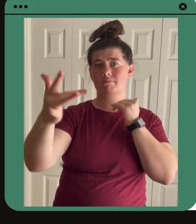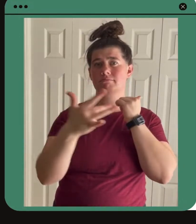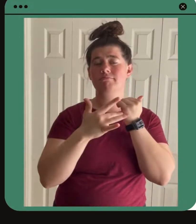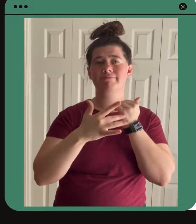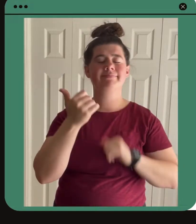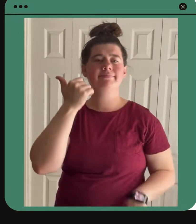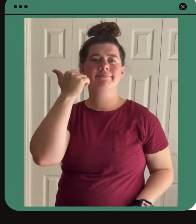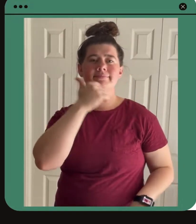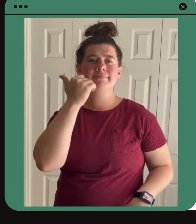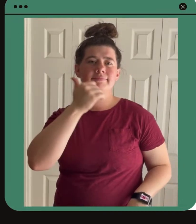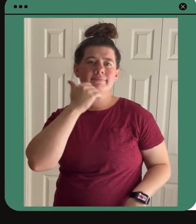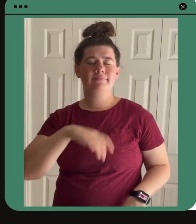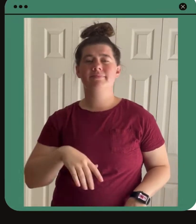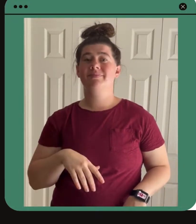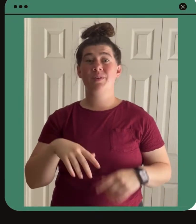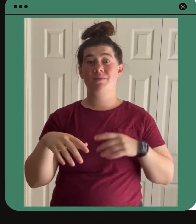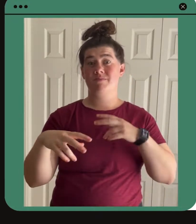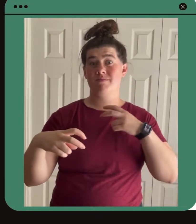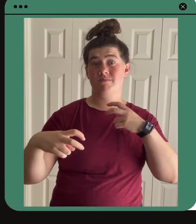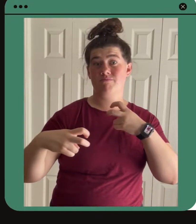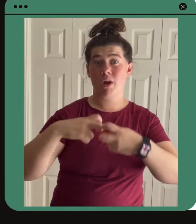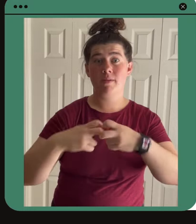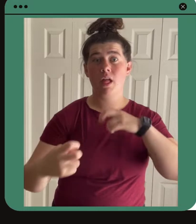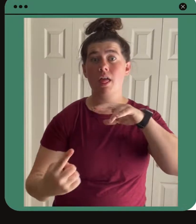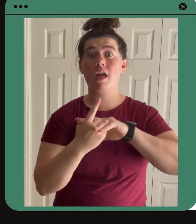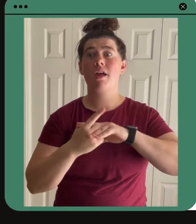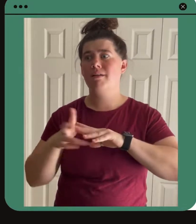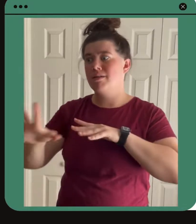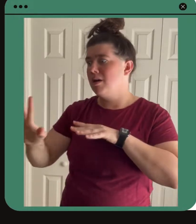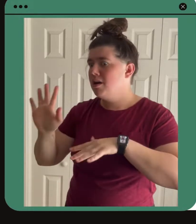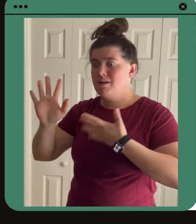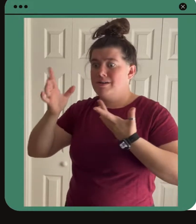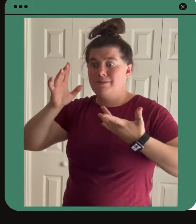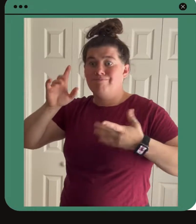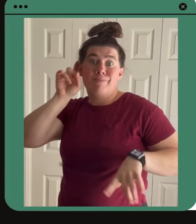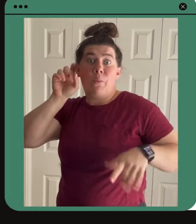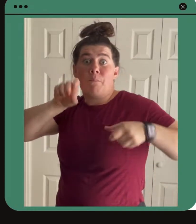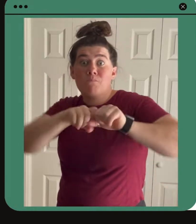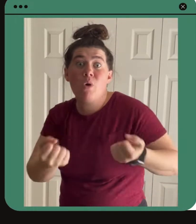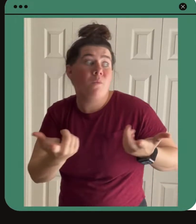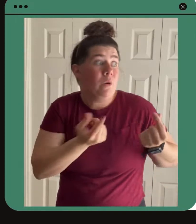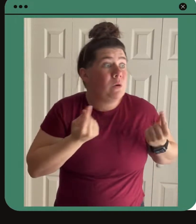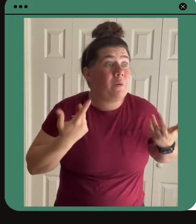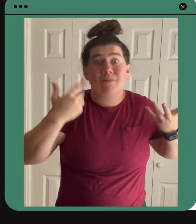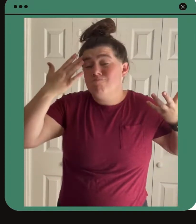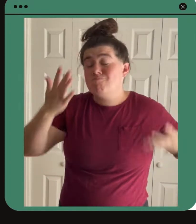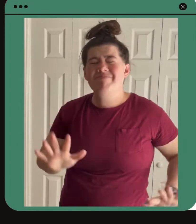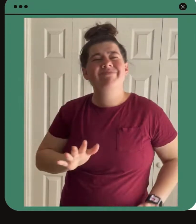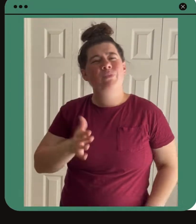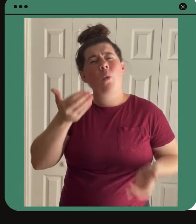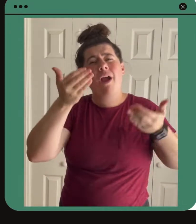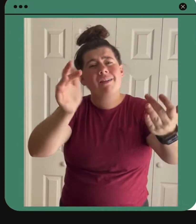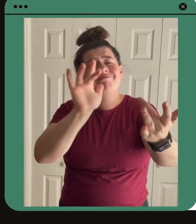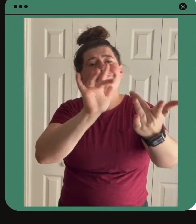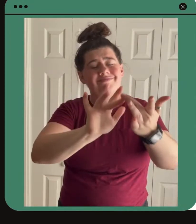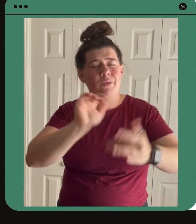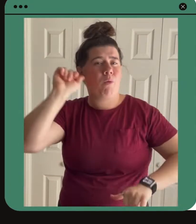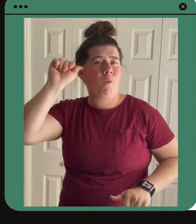In Daily. You should be checking the technology making sure it's working. So that if a problem arises like the hearing aid broken, you don't know what to do.